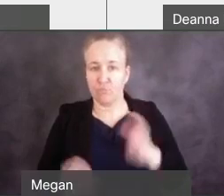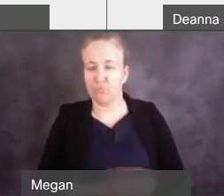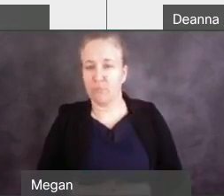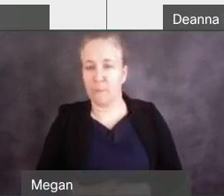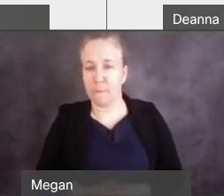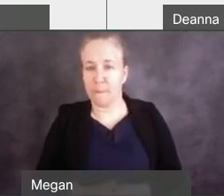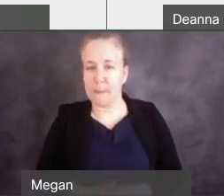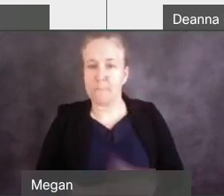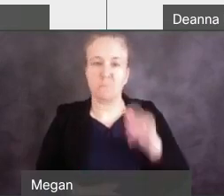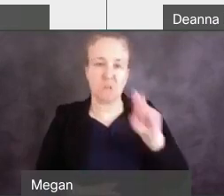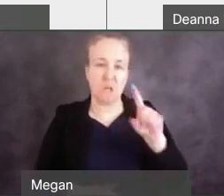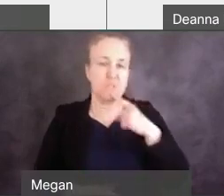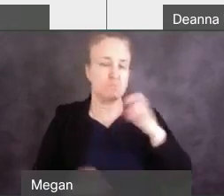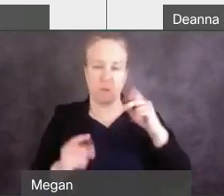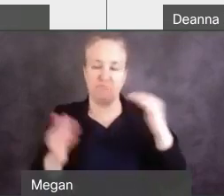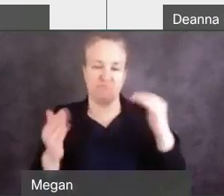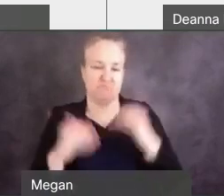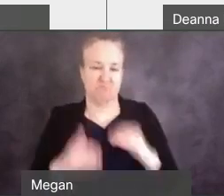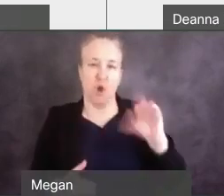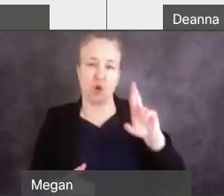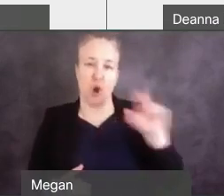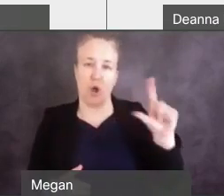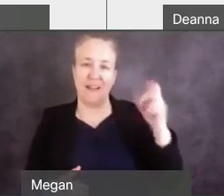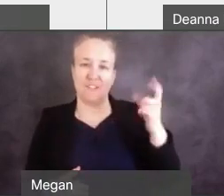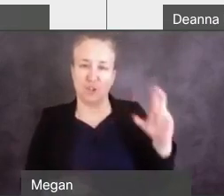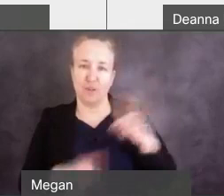[Staff] Okay. We will go to Carl Hessler from the Pottstown Mercury.